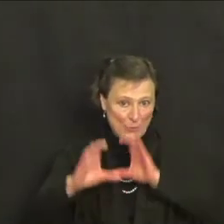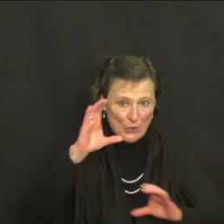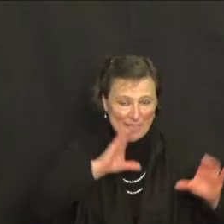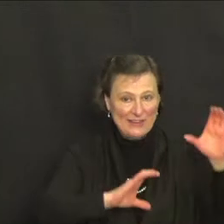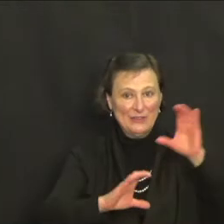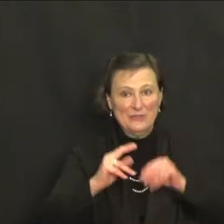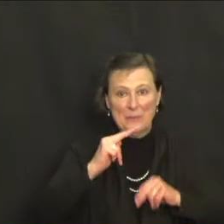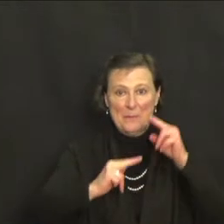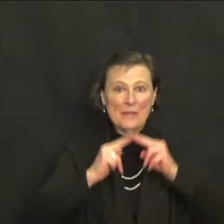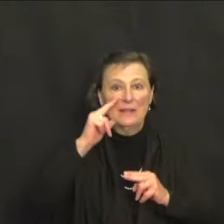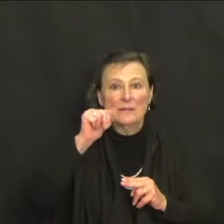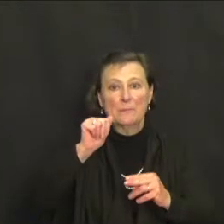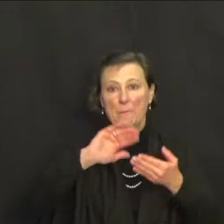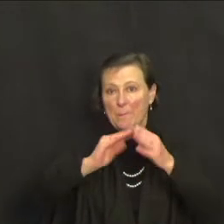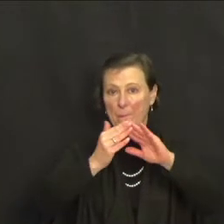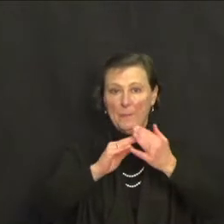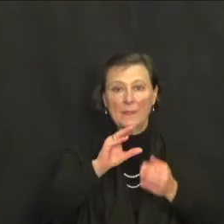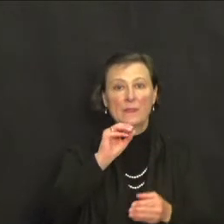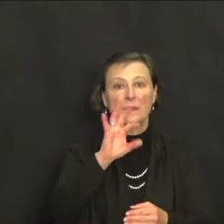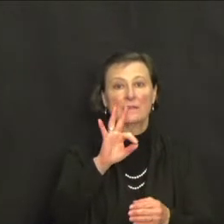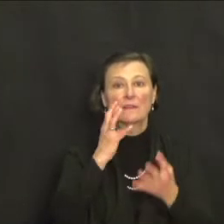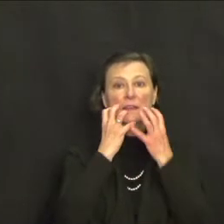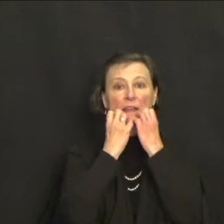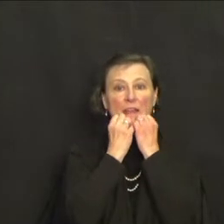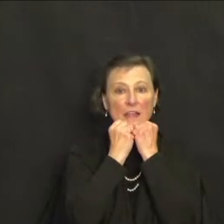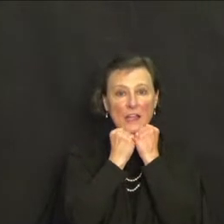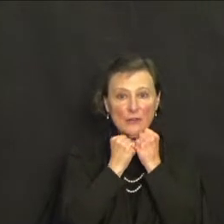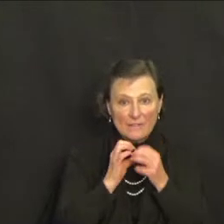Build a community of caring fellowship.